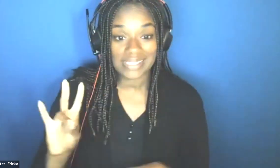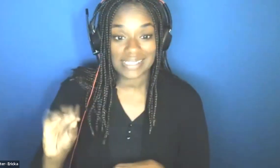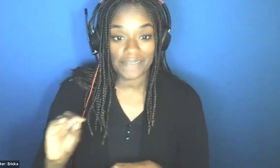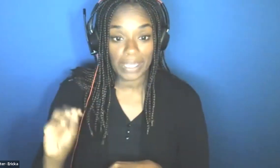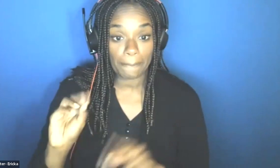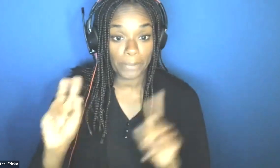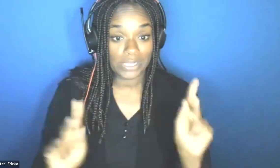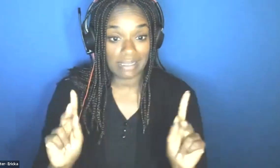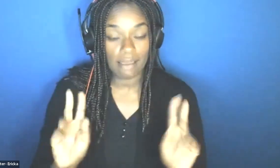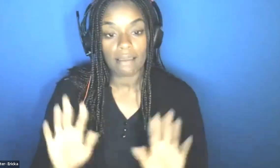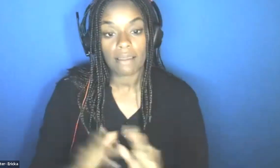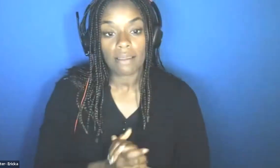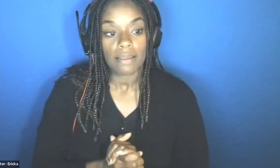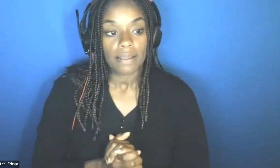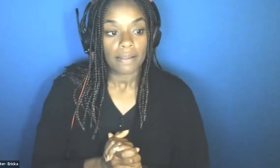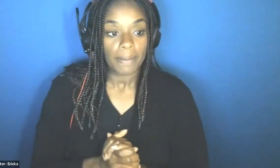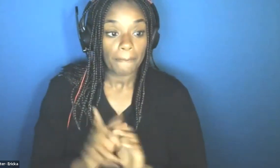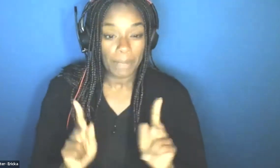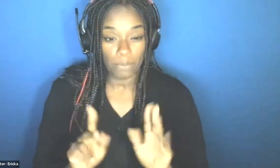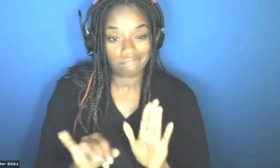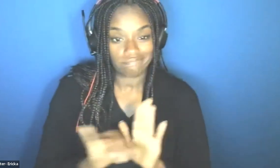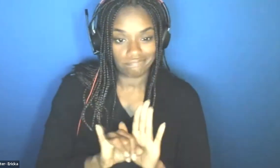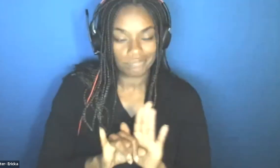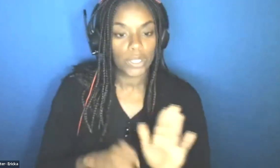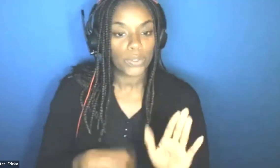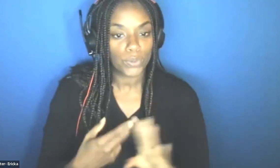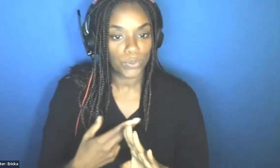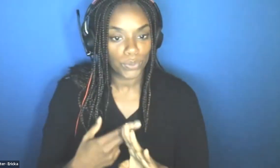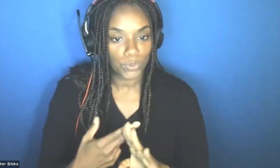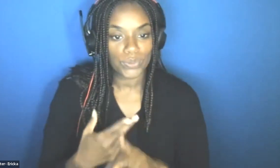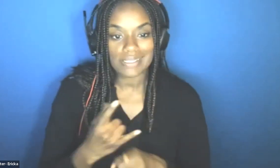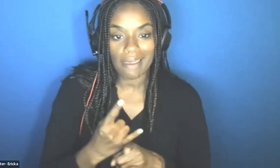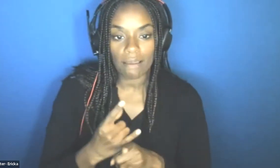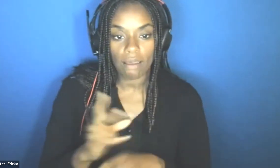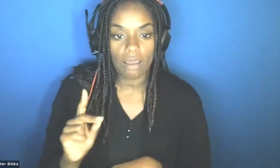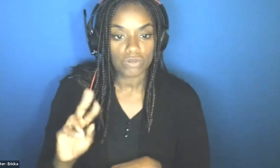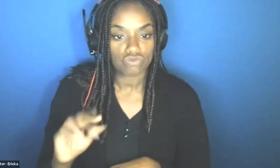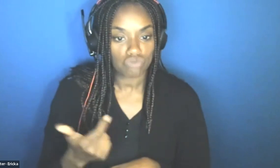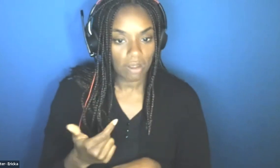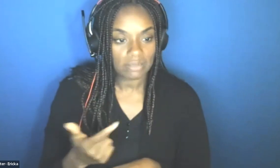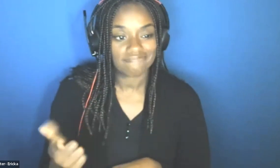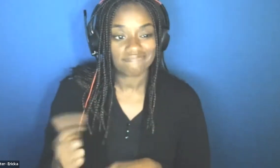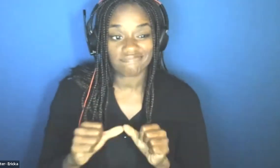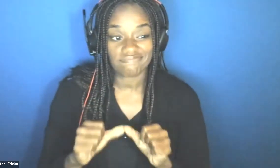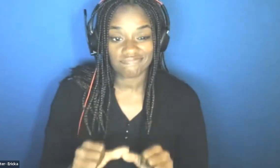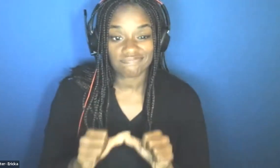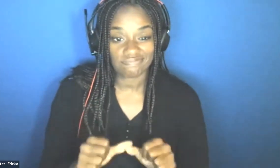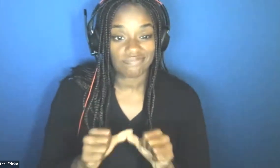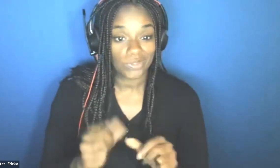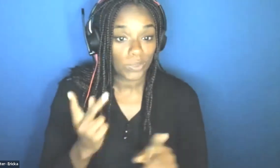So the pandemic has led to sharp increases in alcohol and substance abuse disorders in the United States as well as in behavioral health disorders.